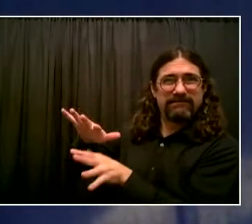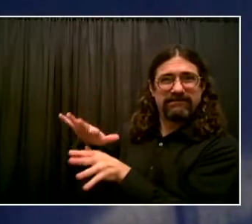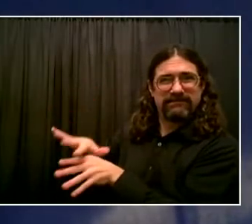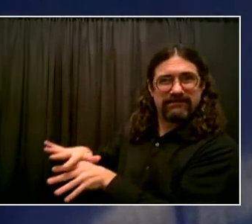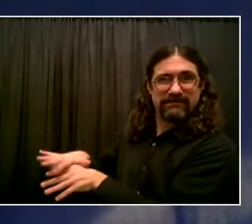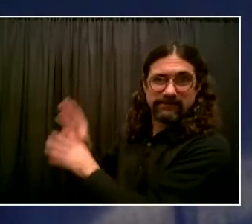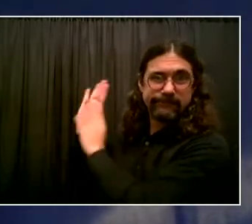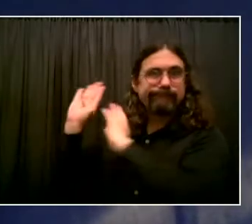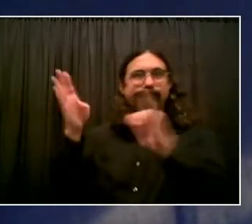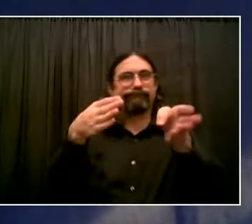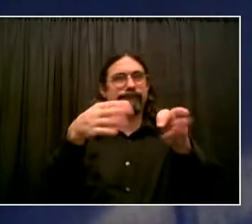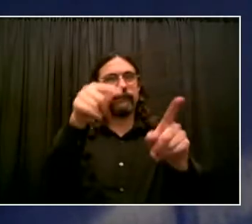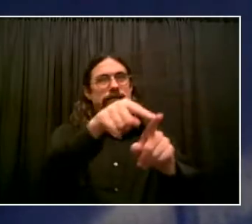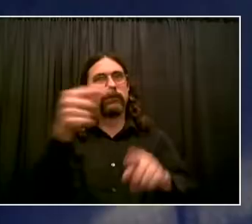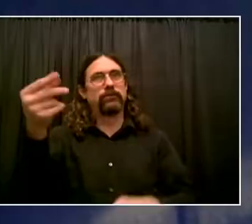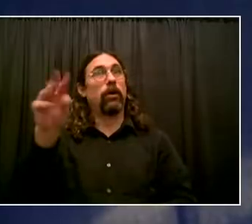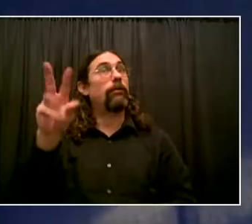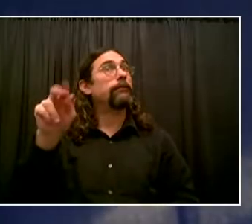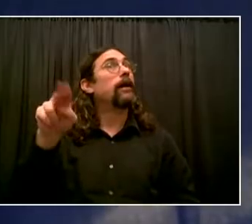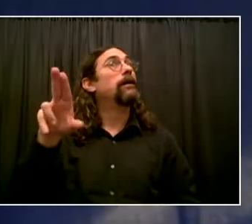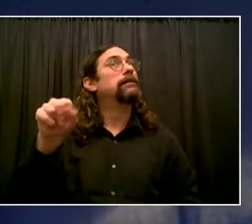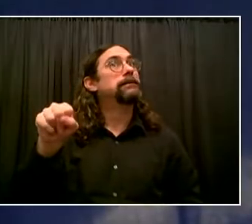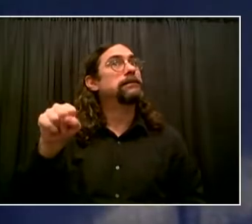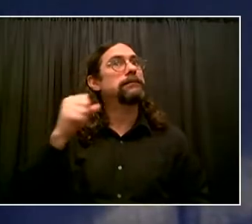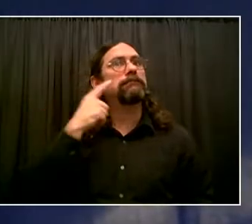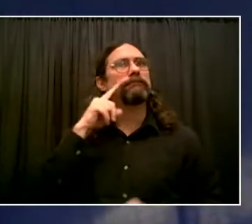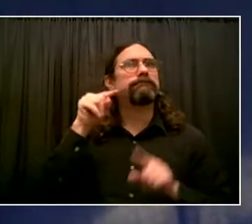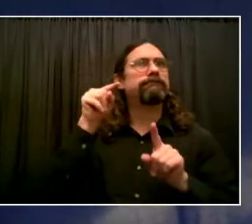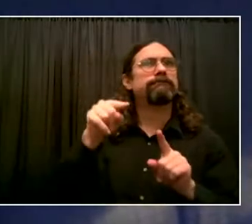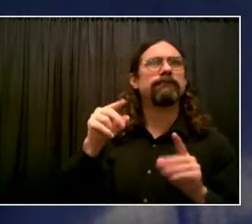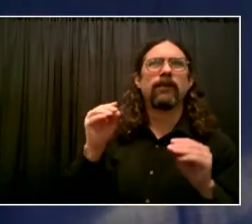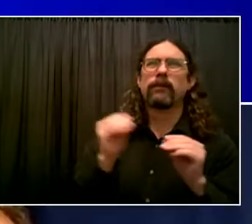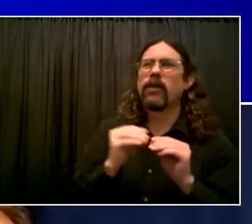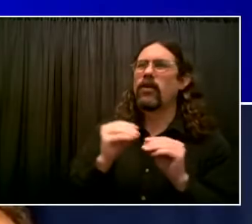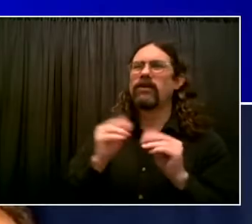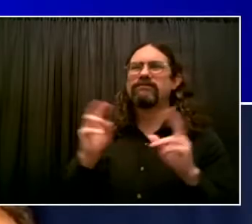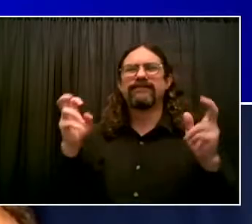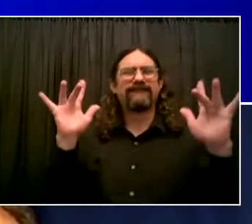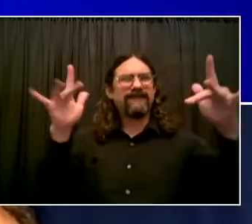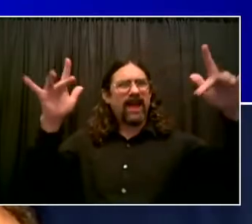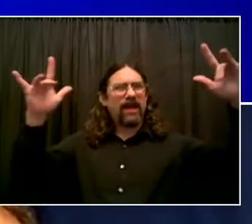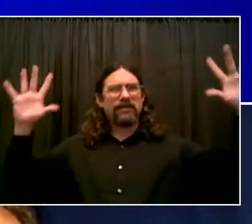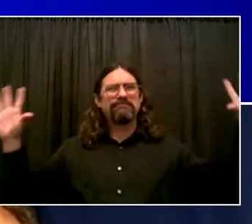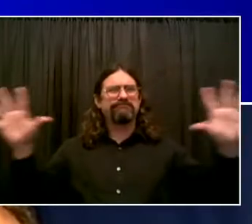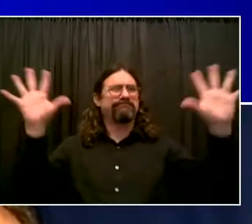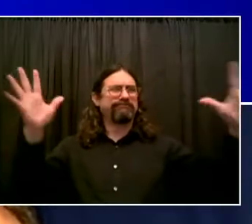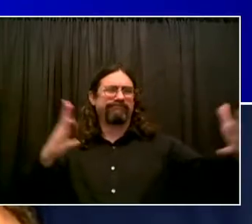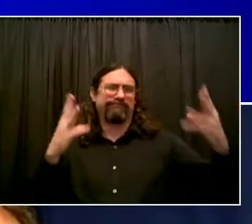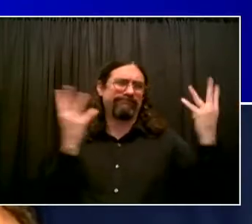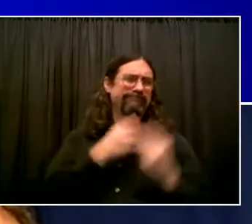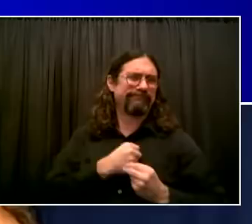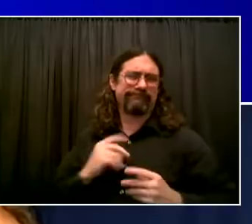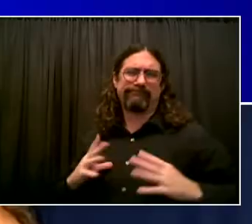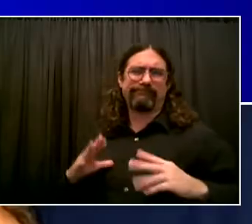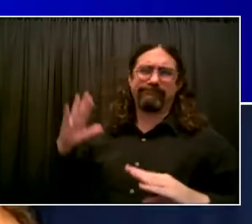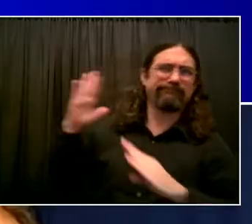ENGAGEMENT. AS WE RECOVER FROM THE PANDEMIC I BELIEVE ATHT GOWANUS PROVIDES A MORE INTERGRADED